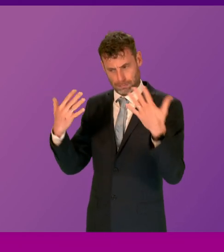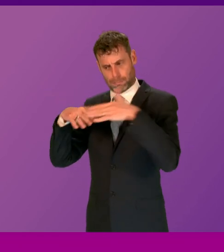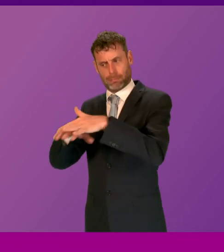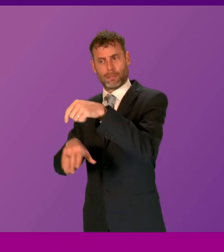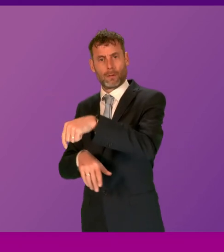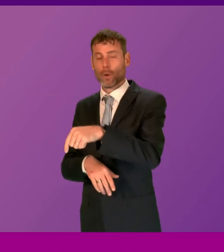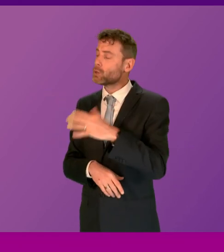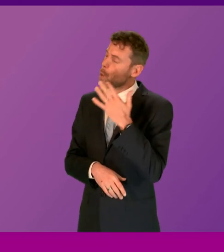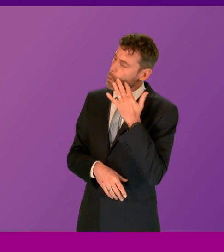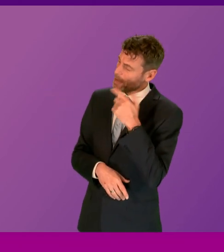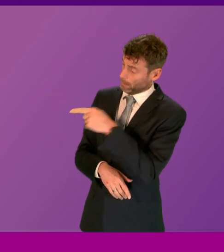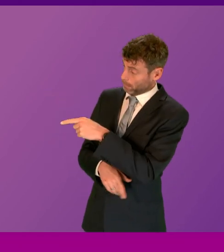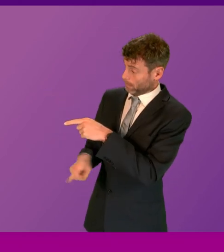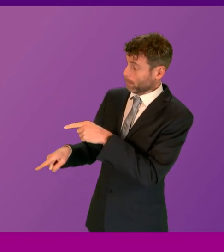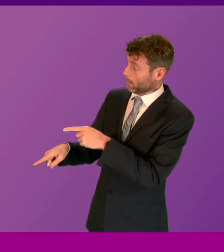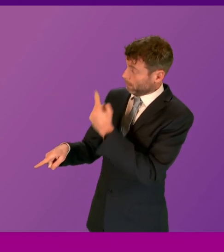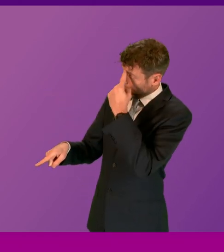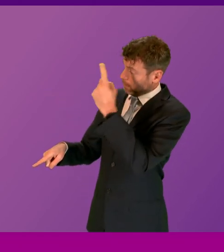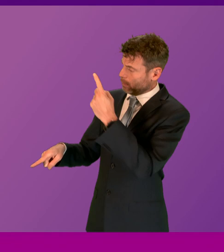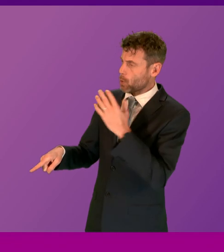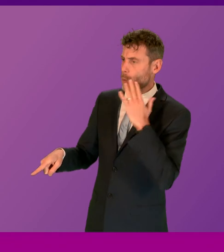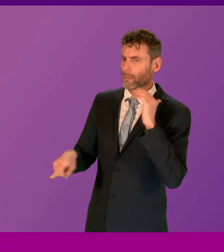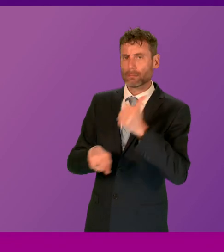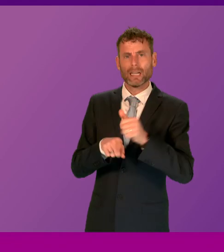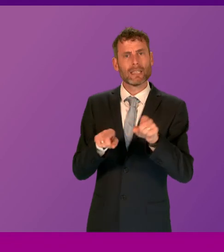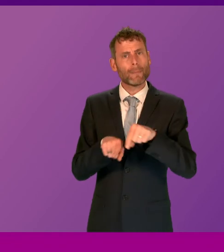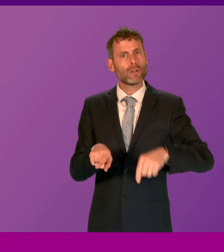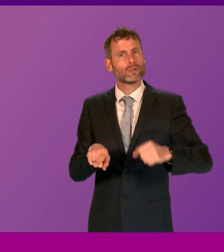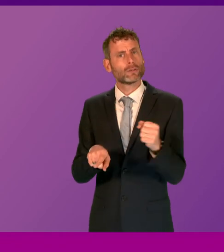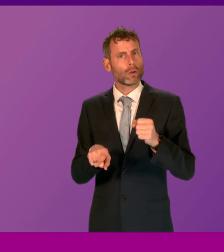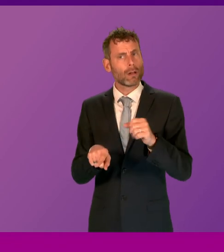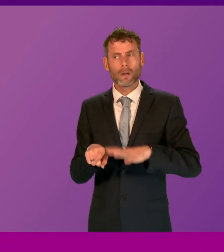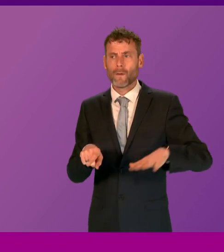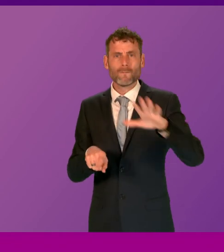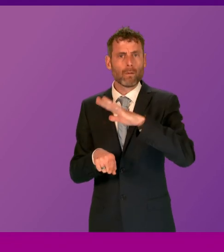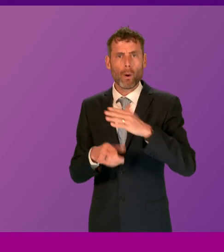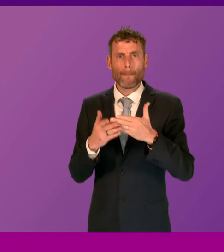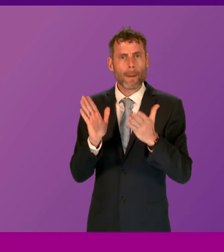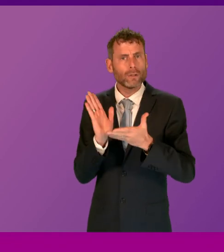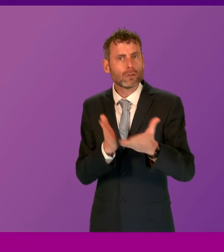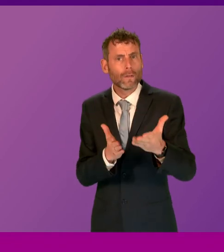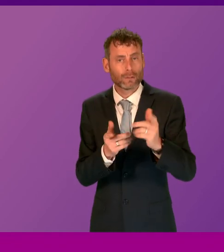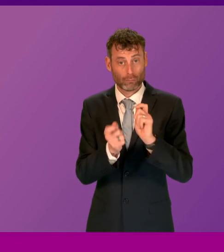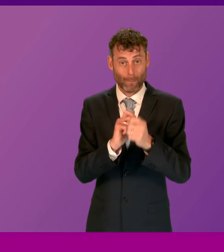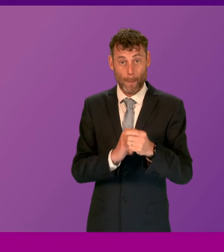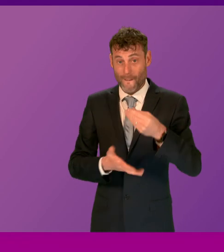When will we see similar changes in Scotland through public sector reform, as the Finance and Public Administration Committee has been calling for?